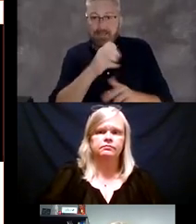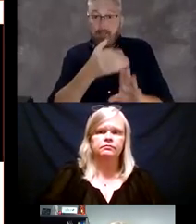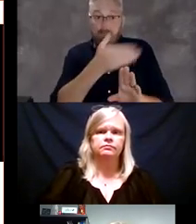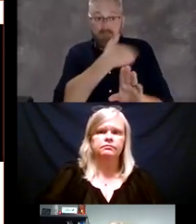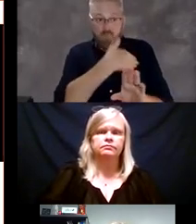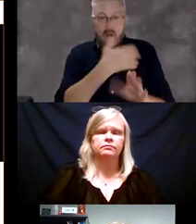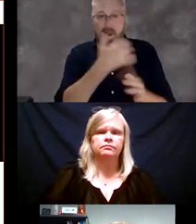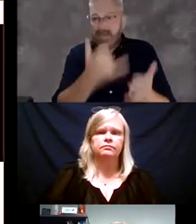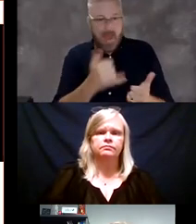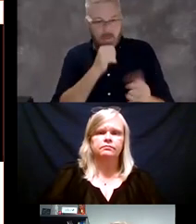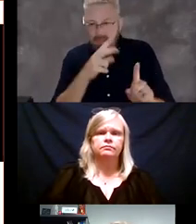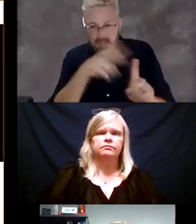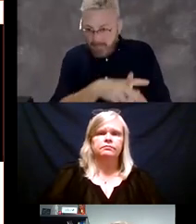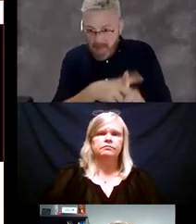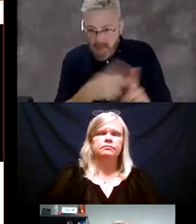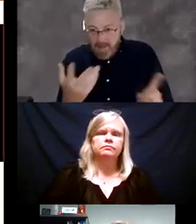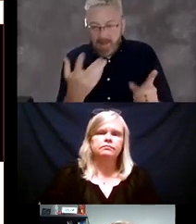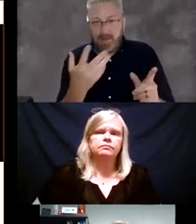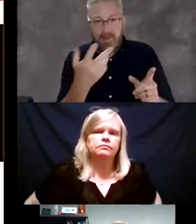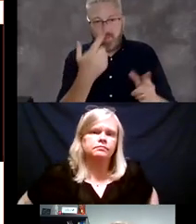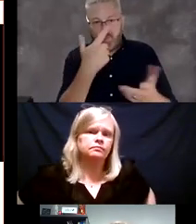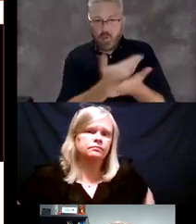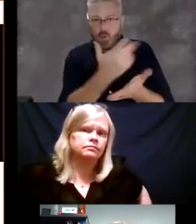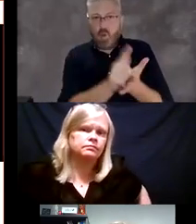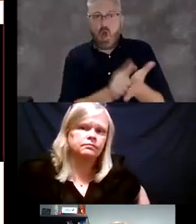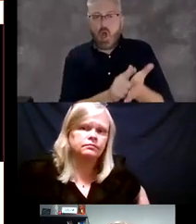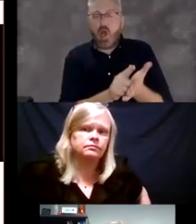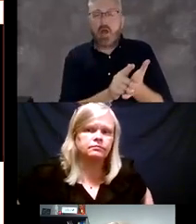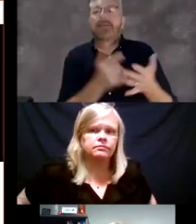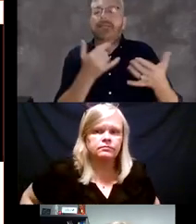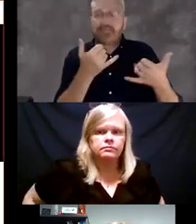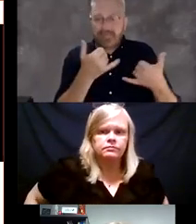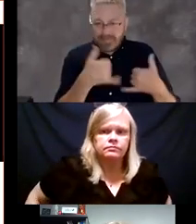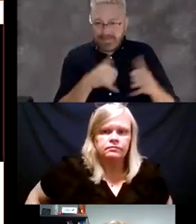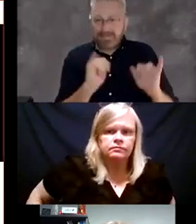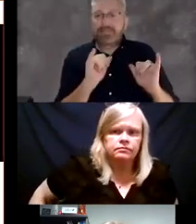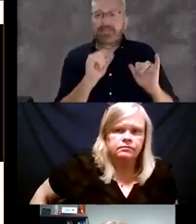DOESN'T, THAT STILL MEANS THAT THE CASE IS TEN OR FIFTEEN OR